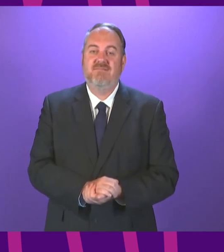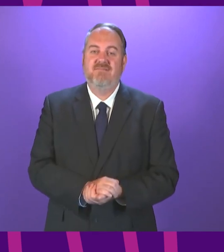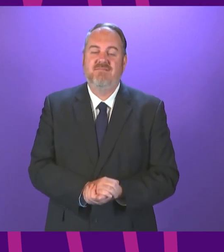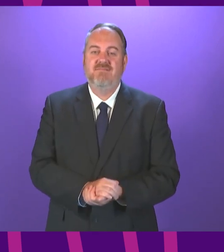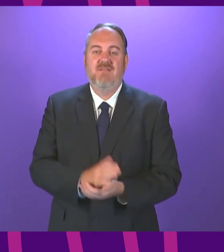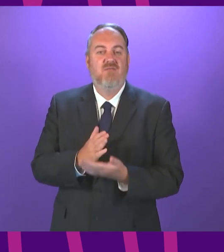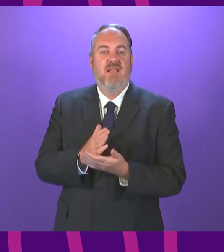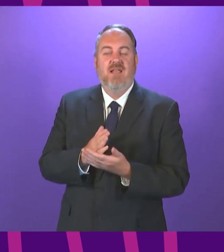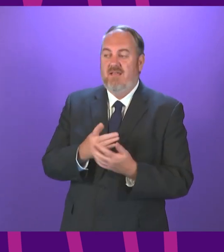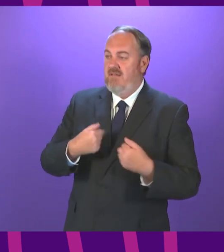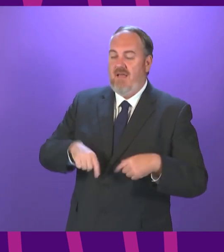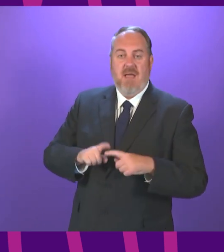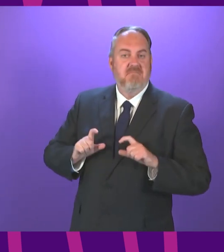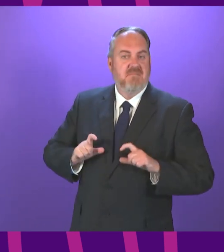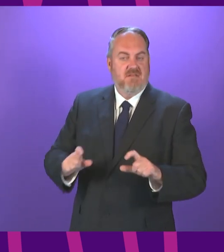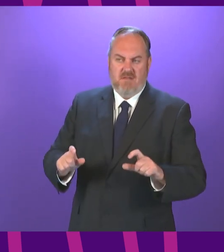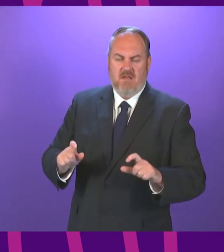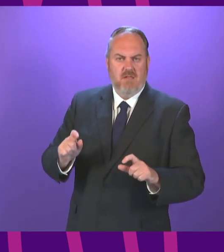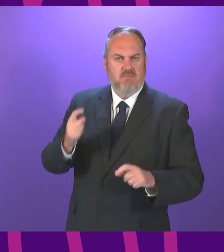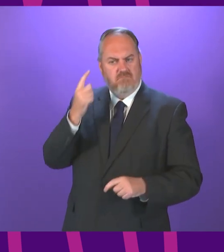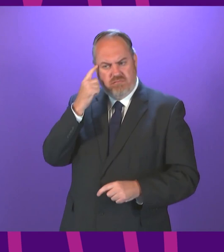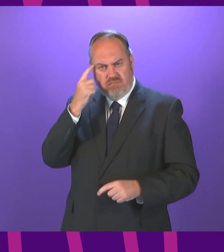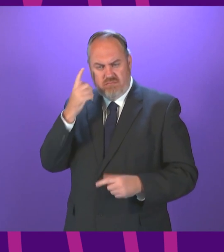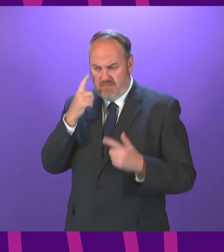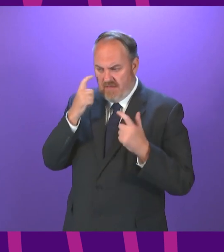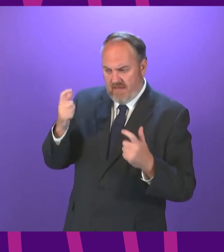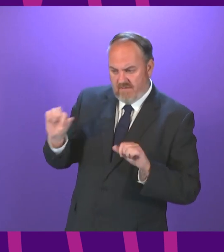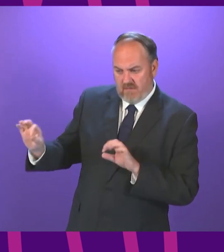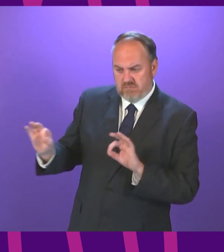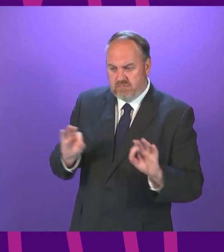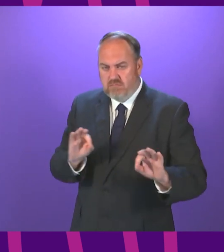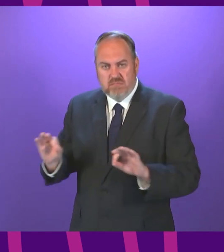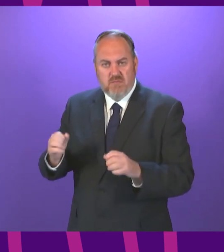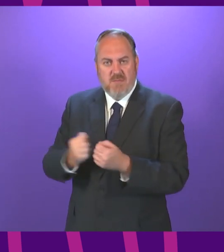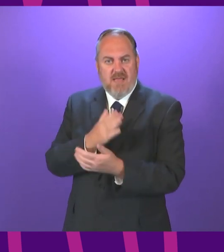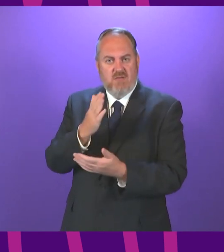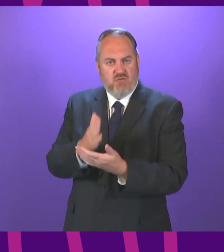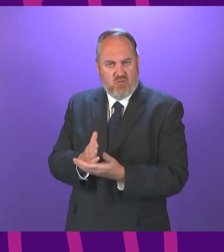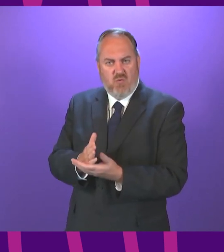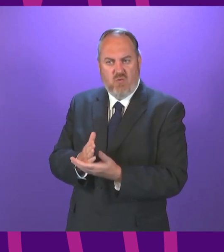complacent about the issues that test and protect will face as cases are at a high level.